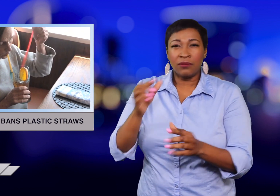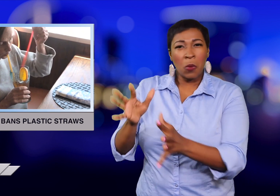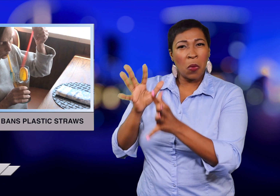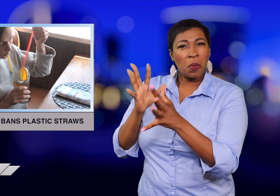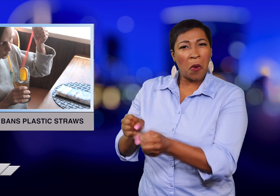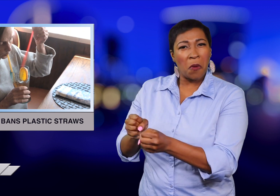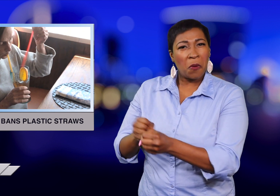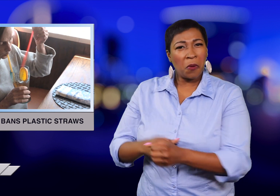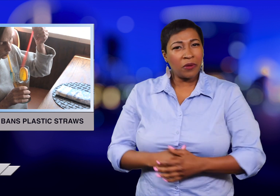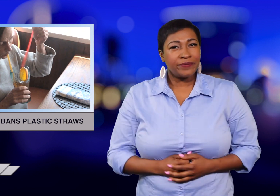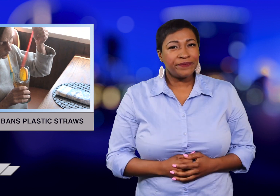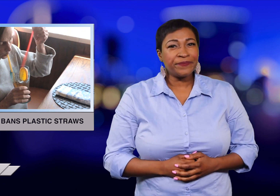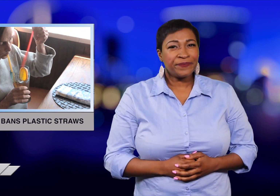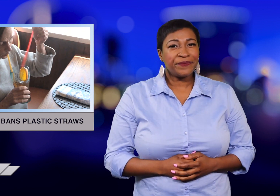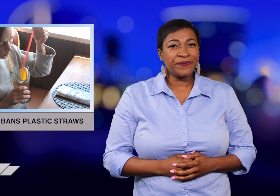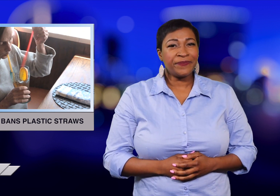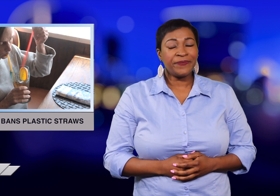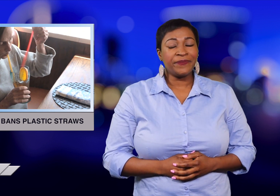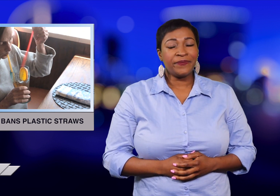away from single-use plastic straws.